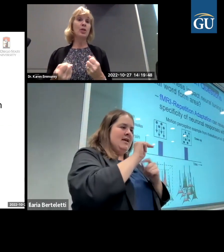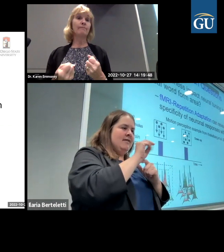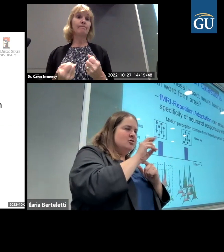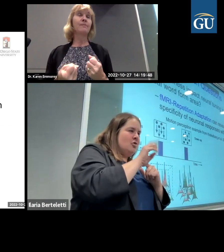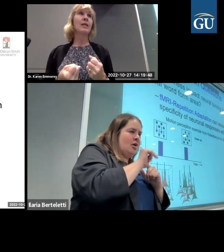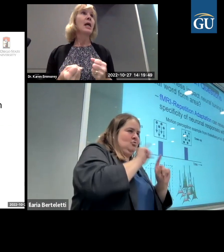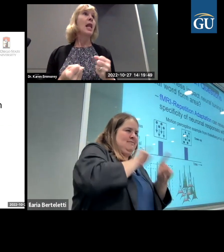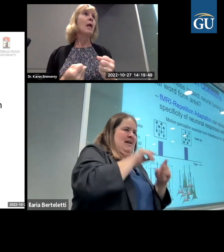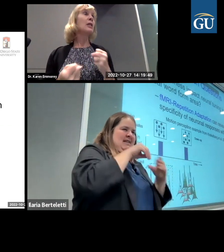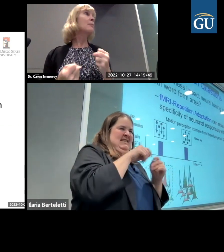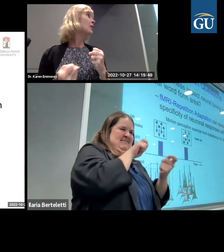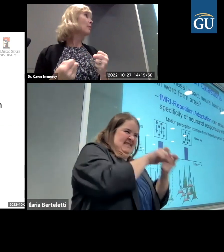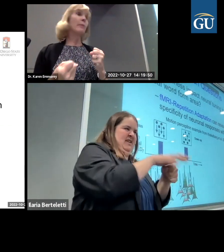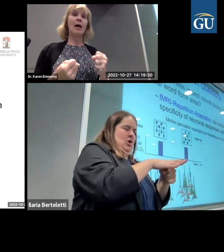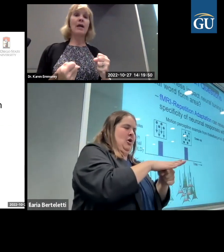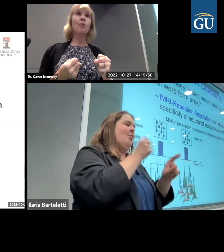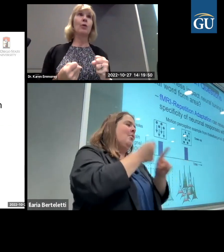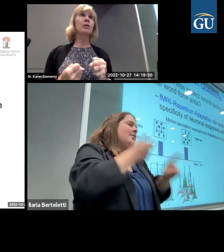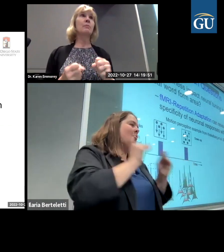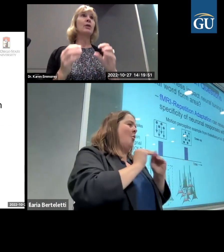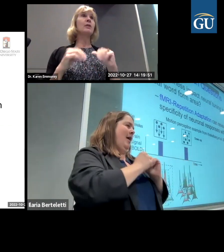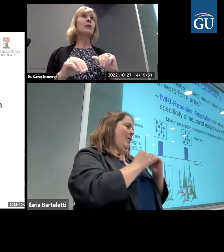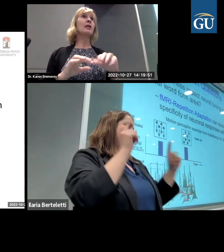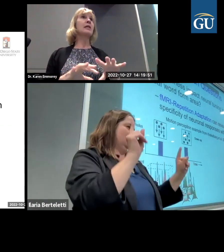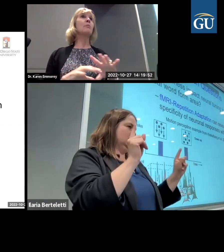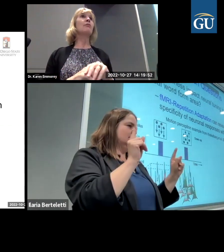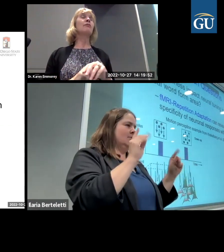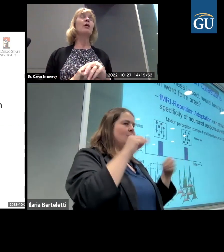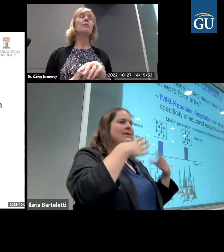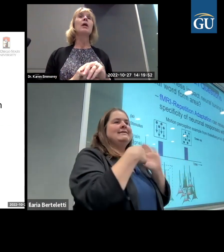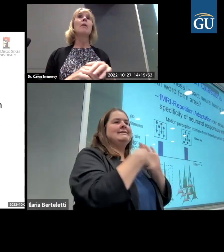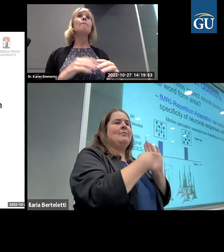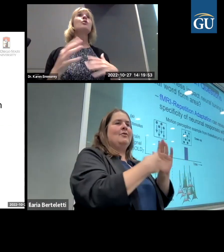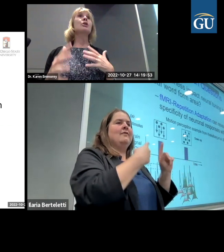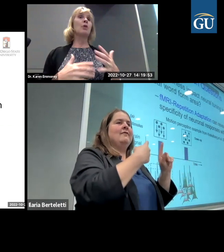I'm going to explain a little bit how that works by using an example from motion processing.